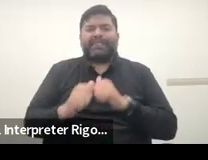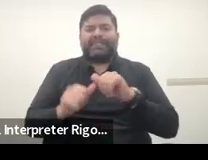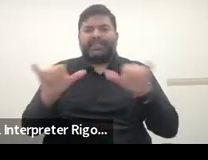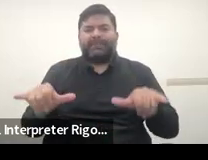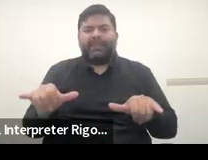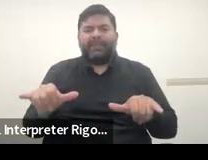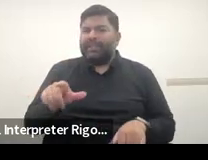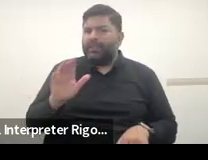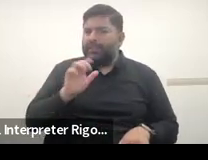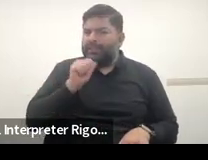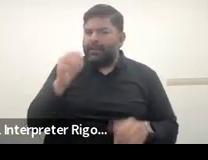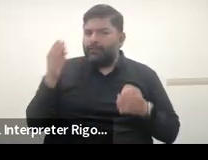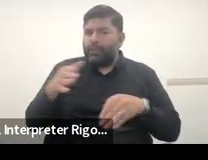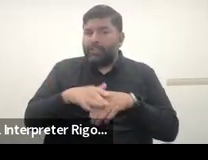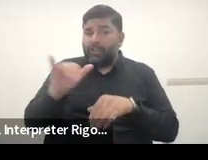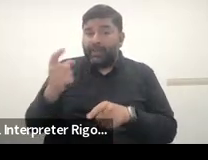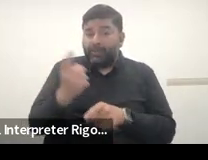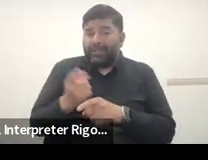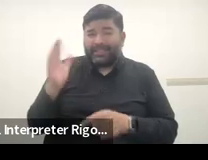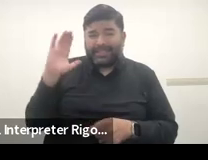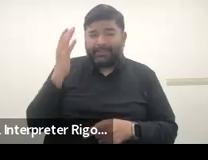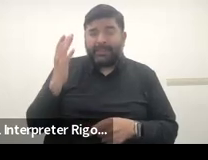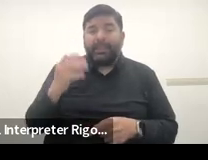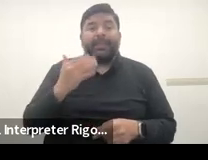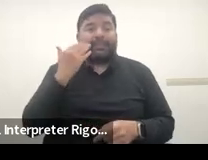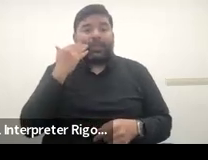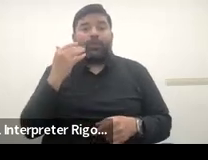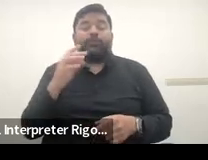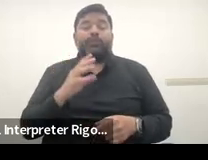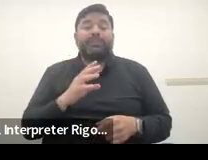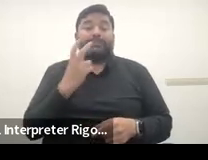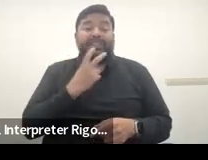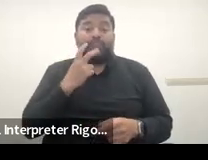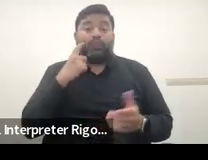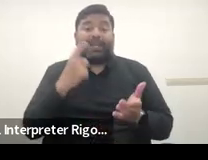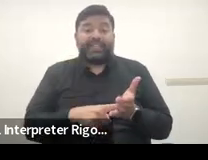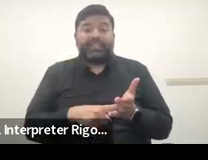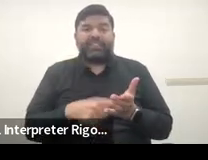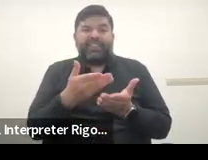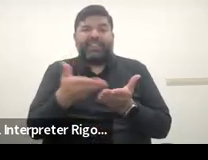system. And I know that for example for speech recognition and stuff like that, you know that